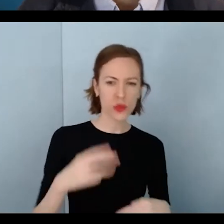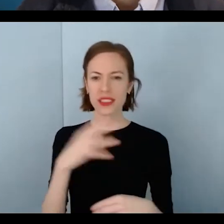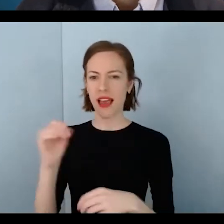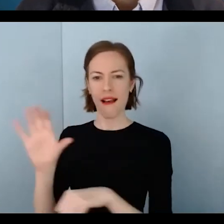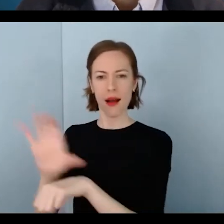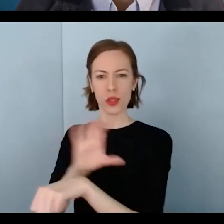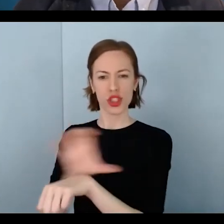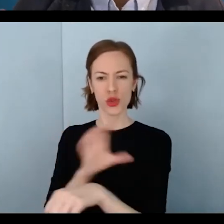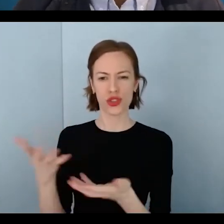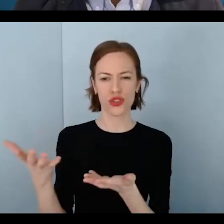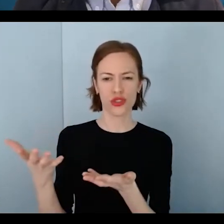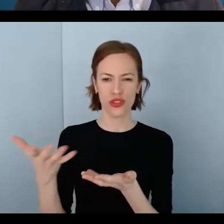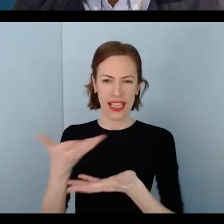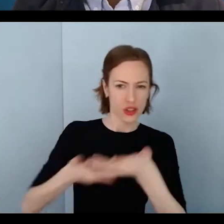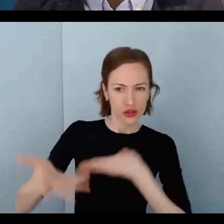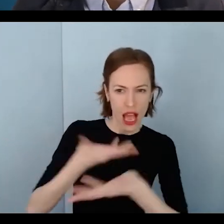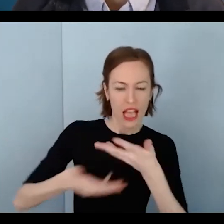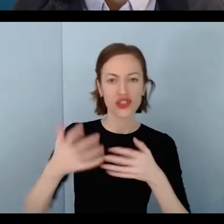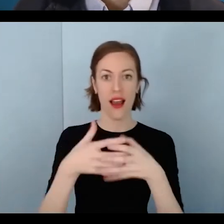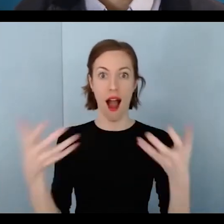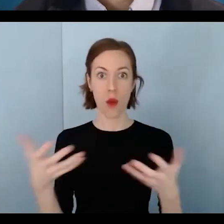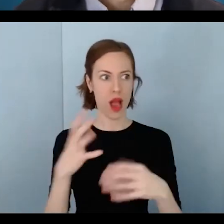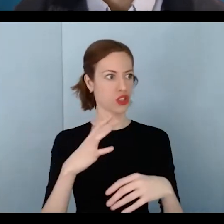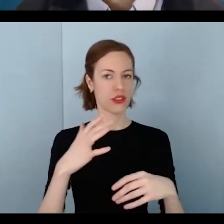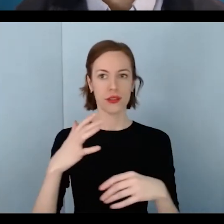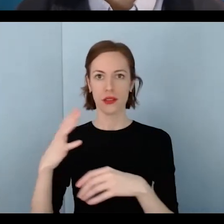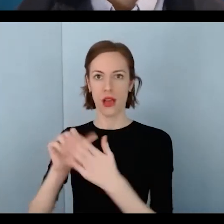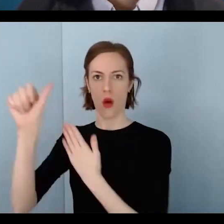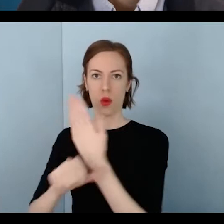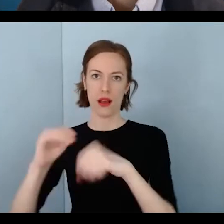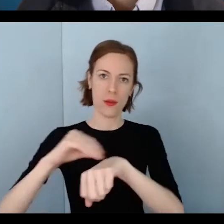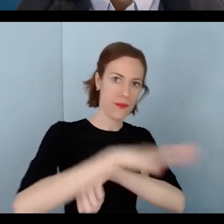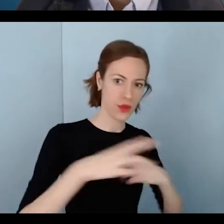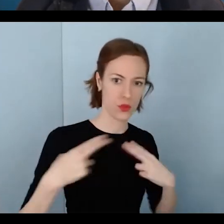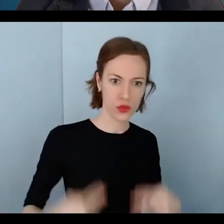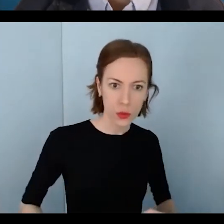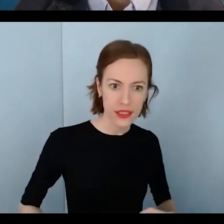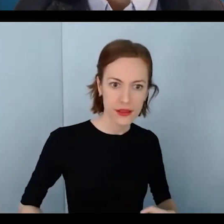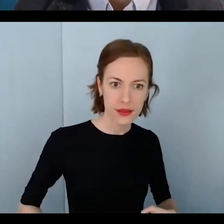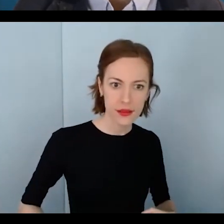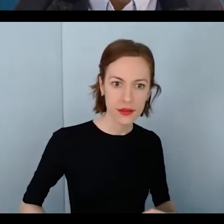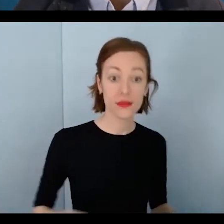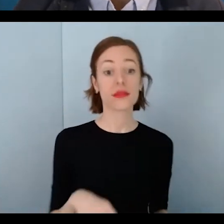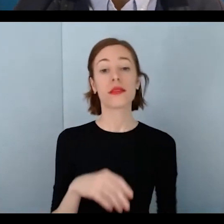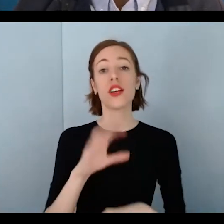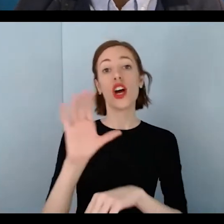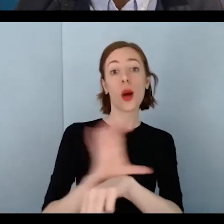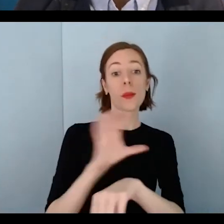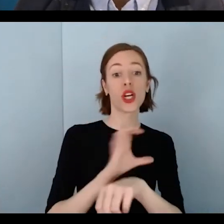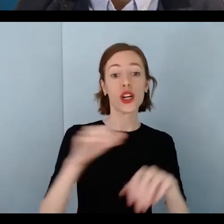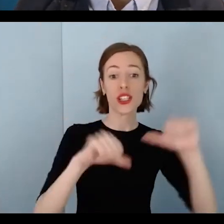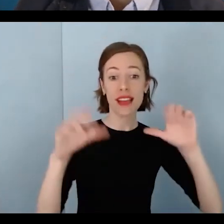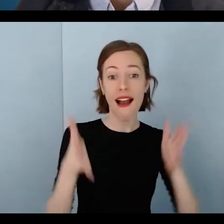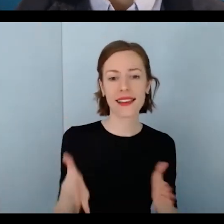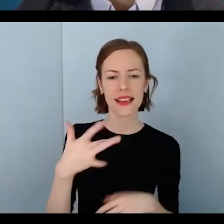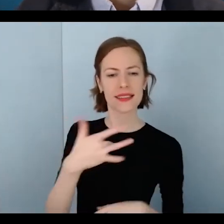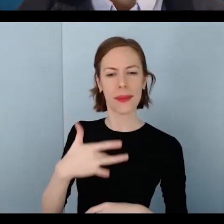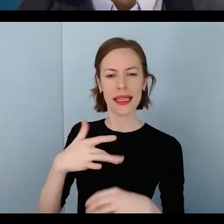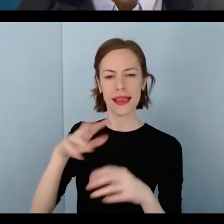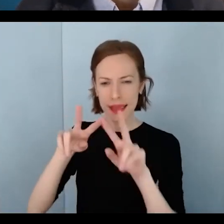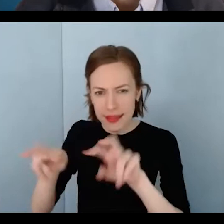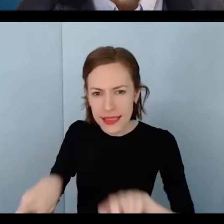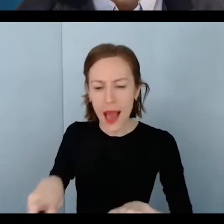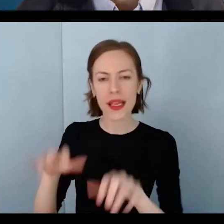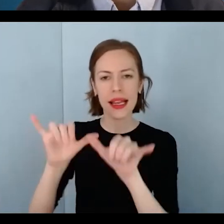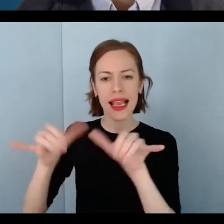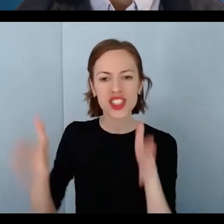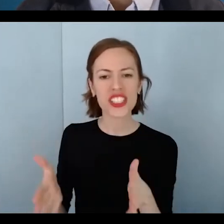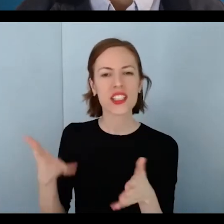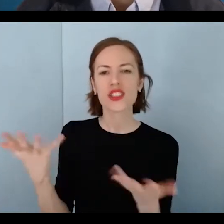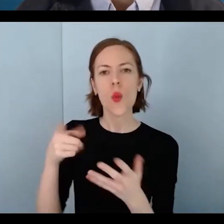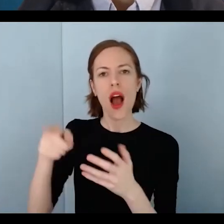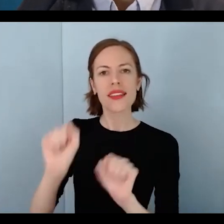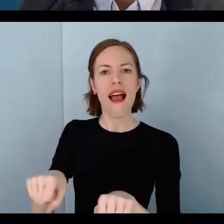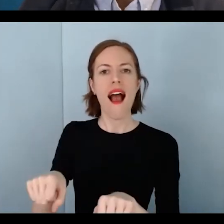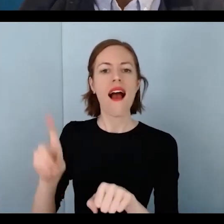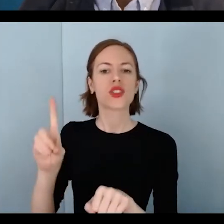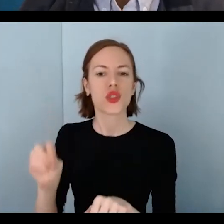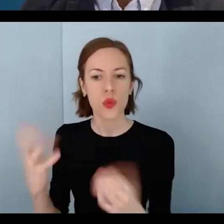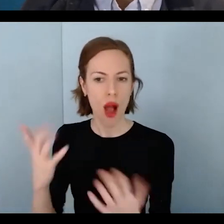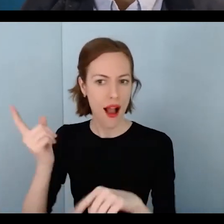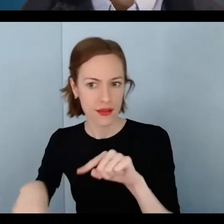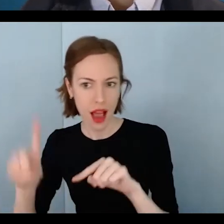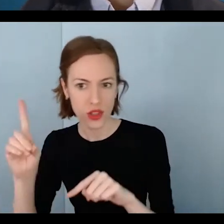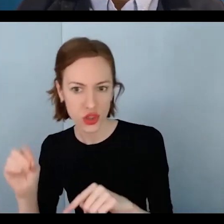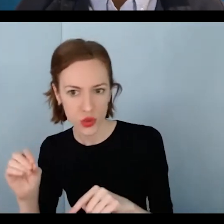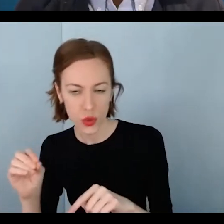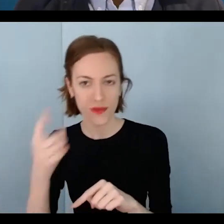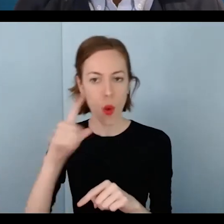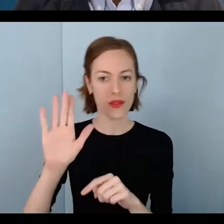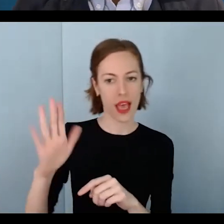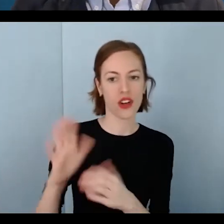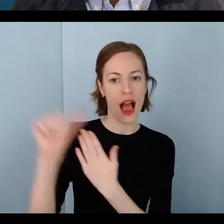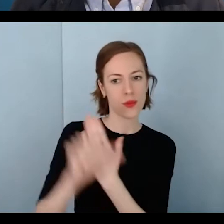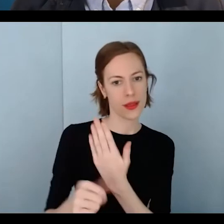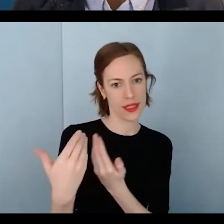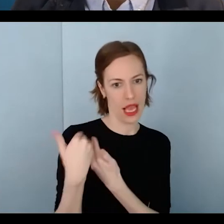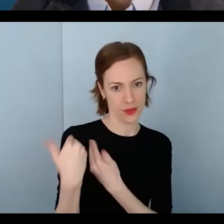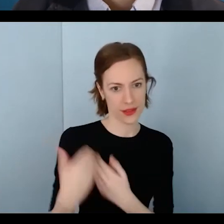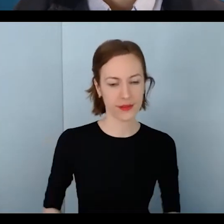Now computer scientists have an examine things that engineers can do something that researchers at algorithmic accountability also study at geographers like mass and Harry can observe how people in algorithms, interact and come up with new ways to see